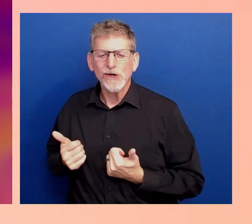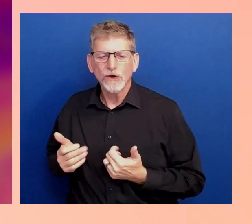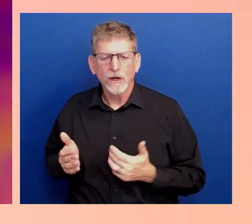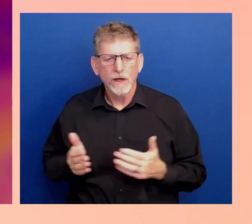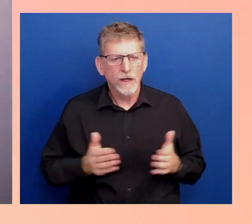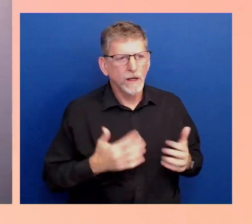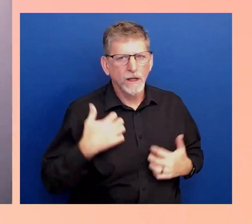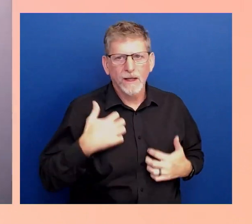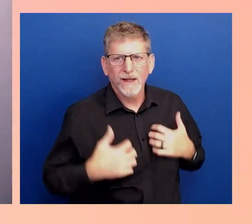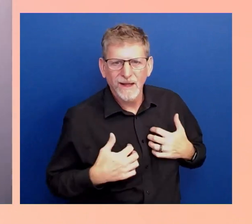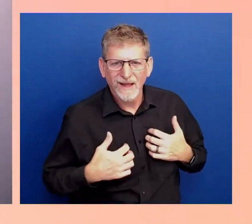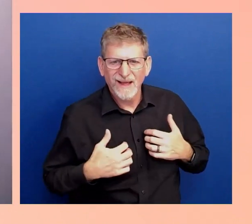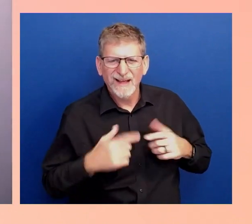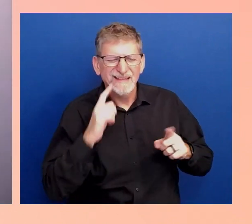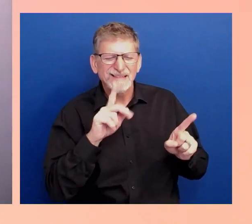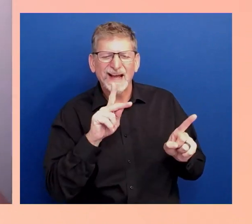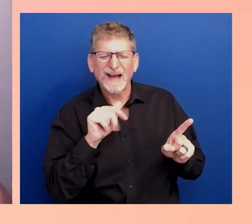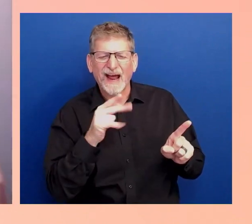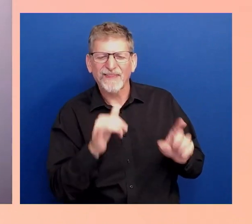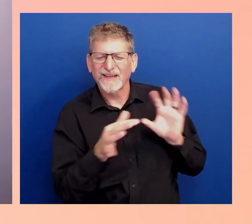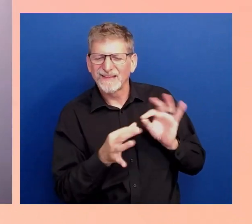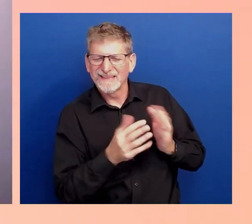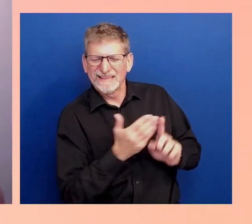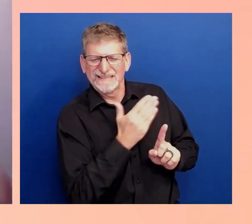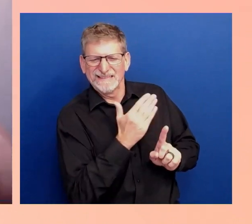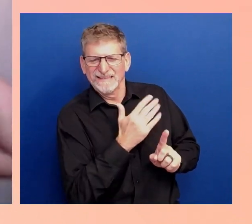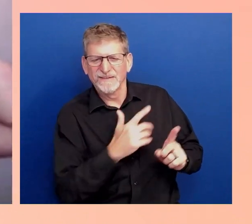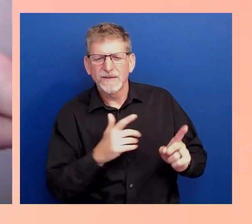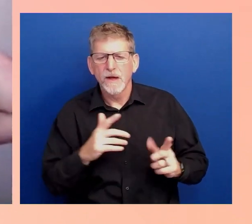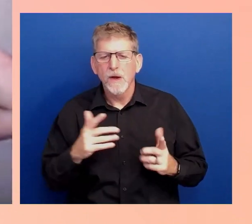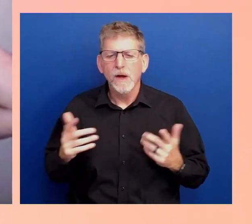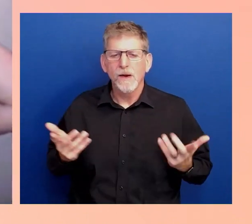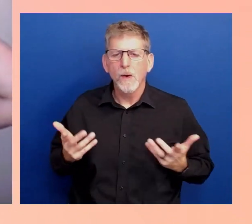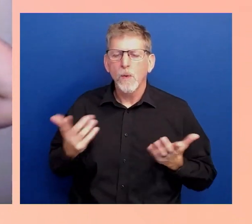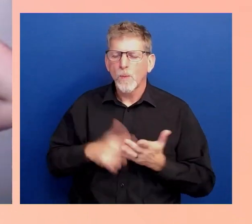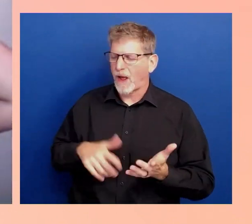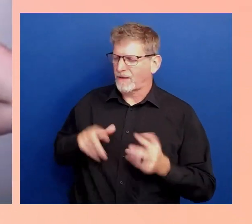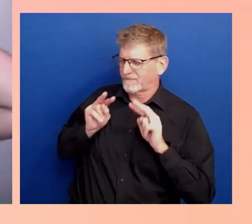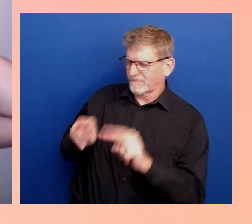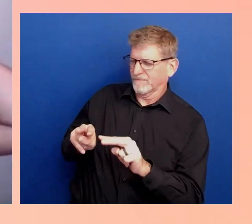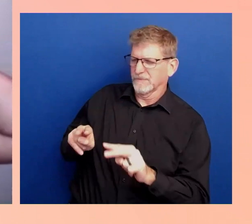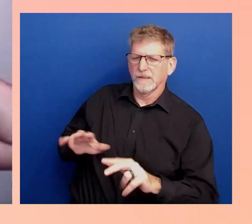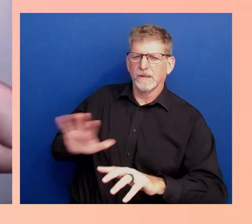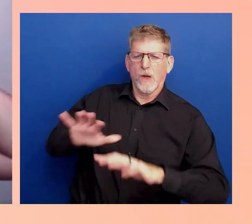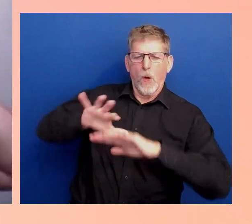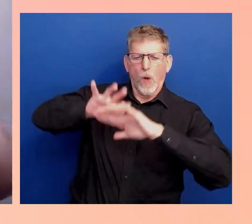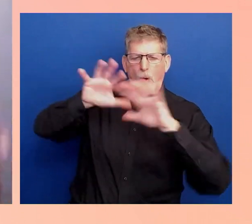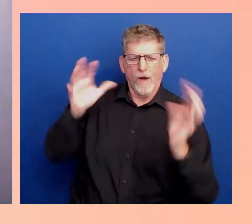What's the overall environment, what's the overall vibe? What's the overall mood,